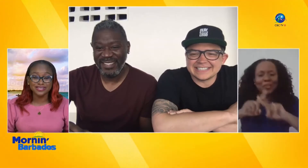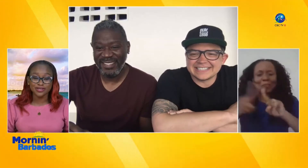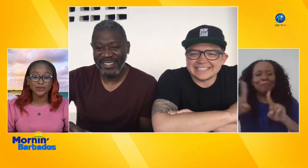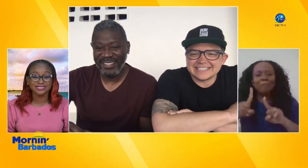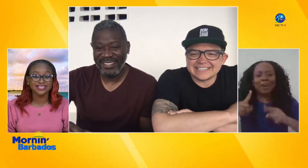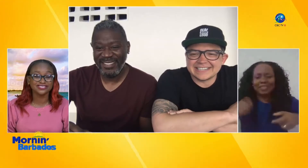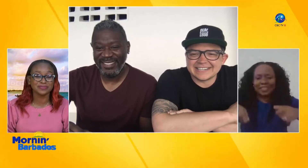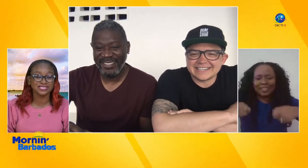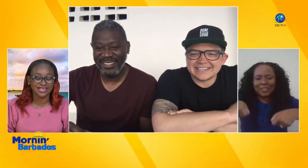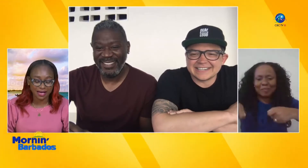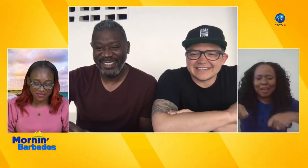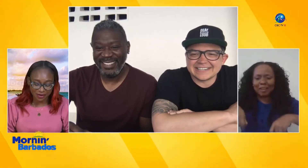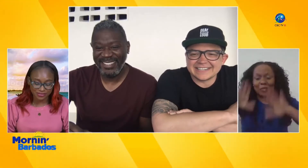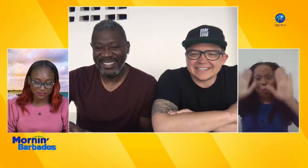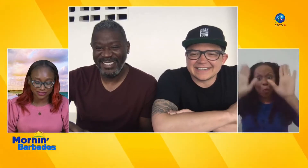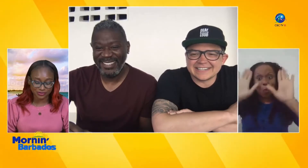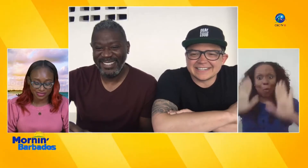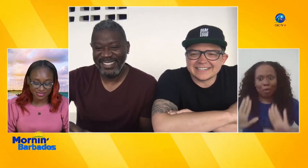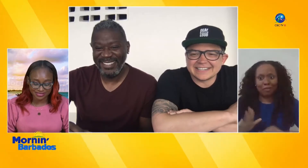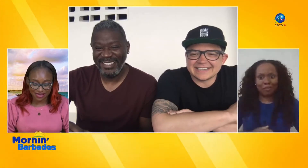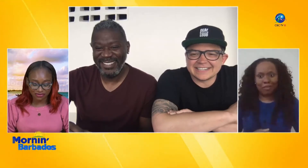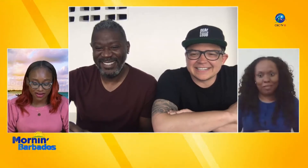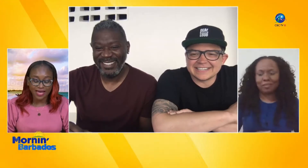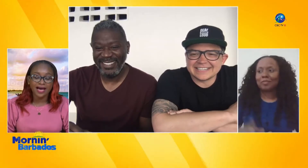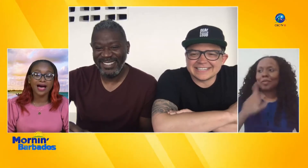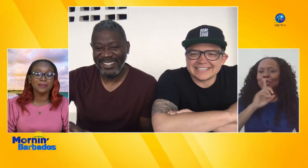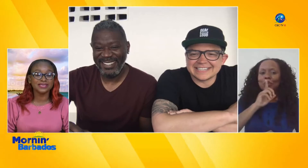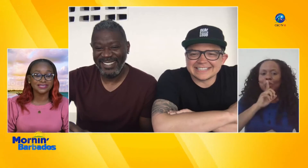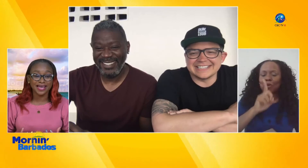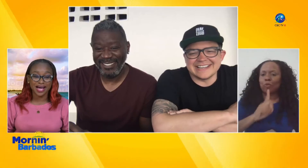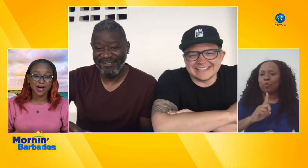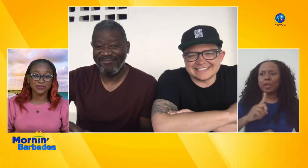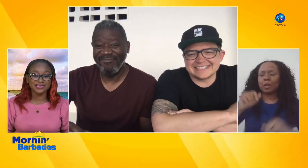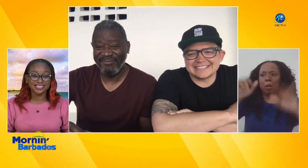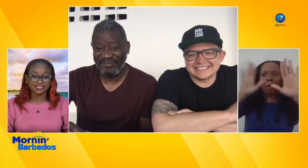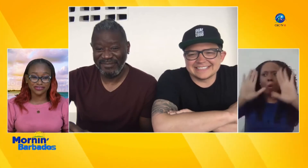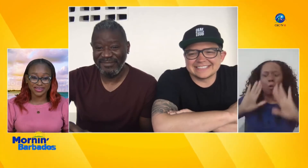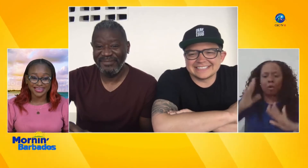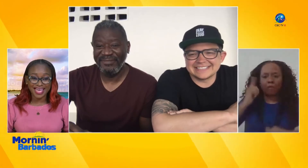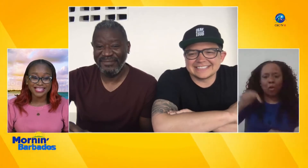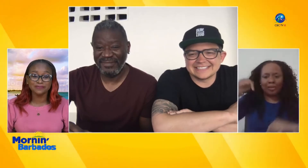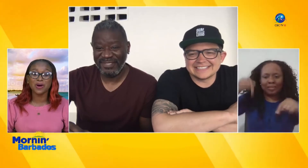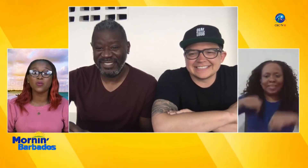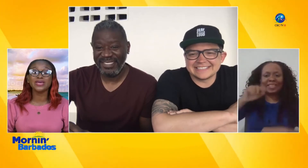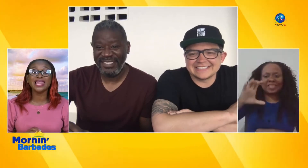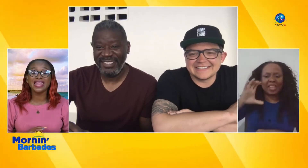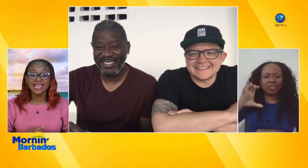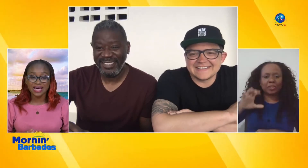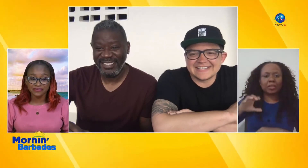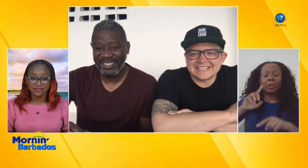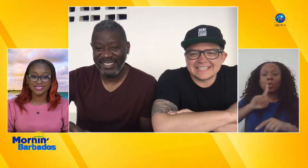the newest instruments up that was produced this century it's not ours it's Trinidads but we love